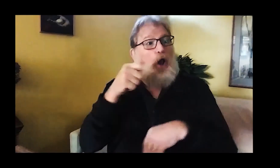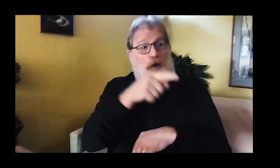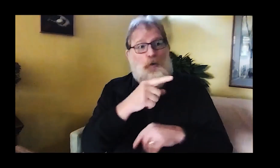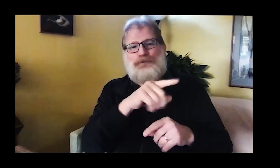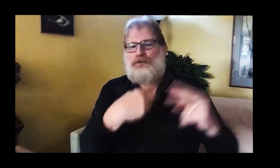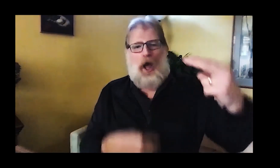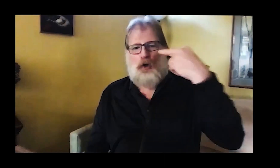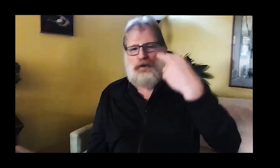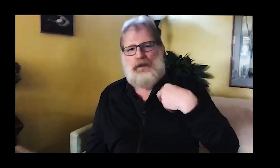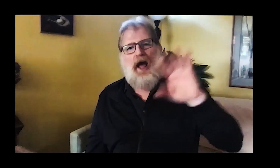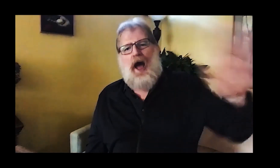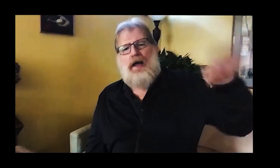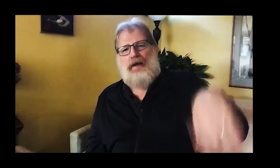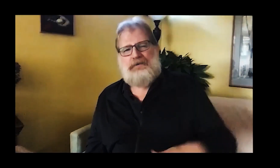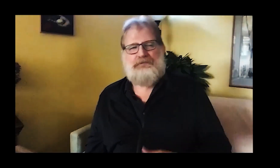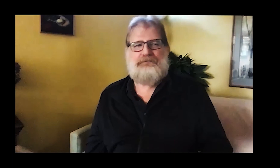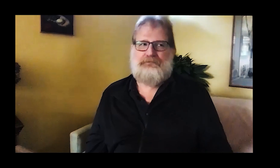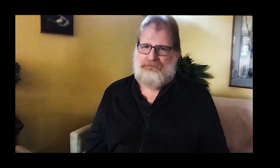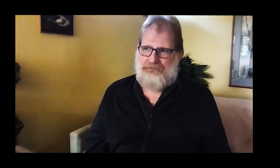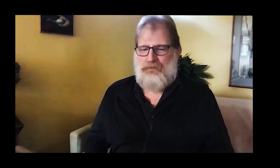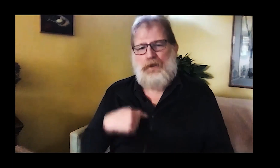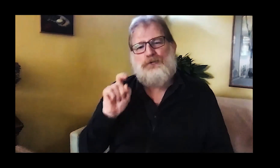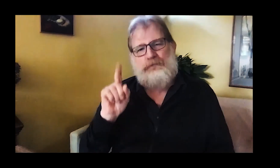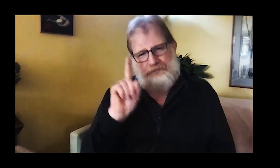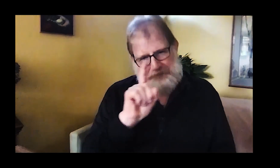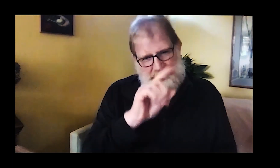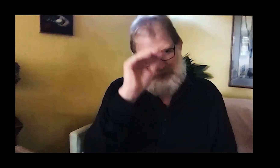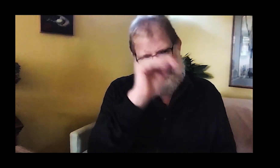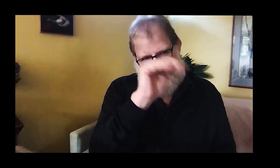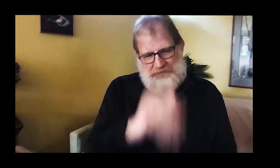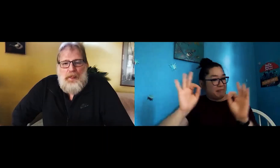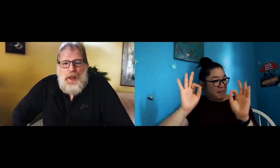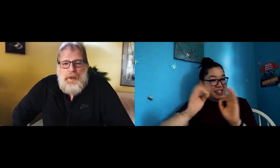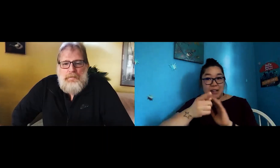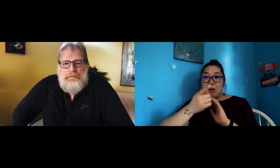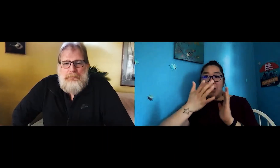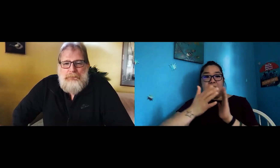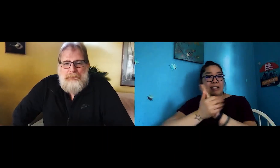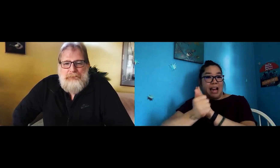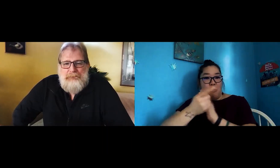Me, it would be when somebody waves to call you, and then they don't look at you, you have to go over and get them.